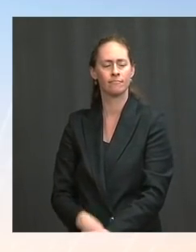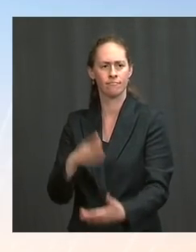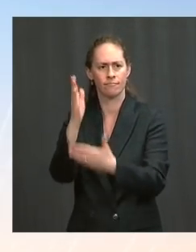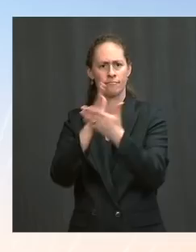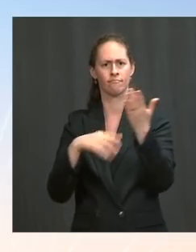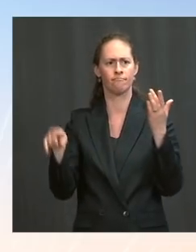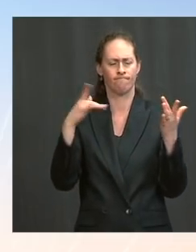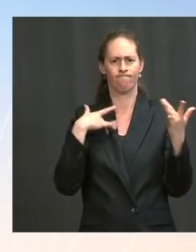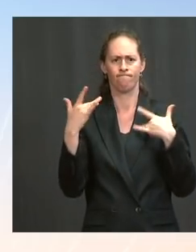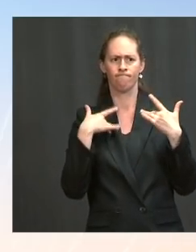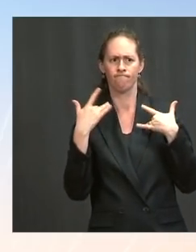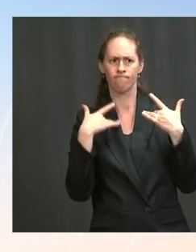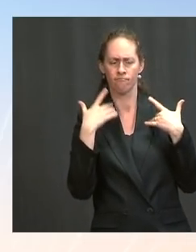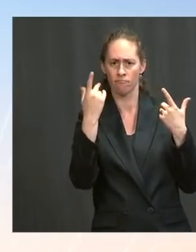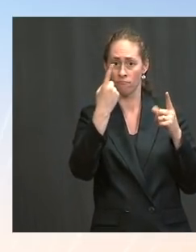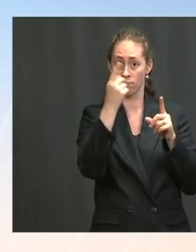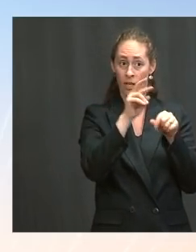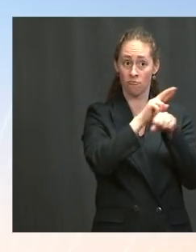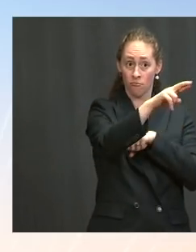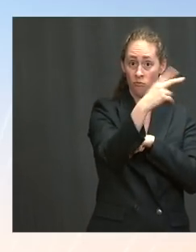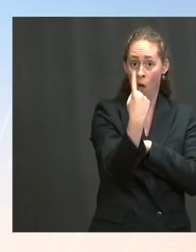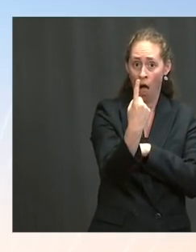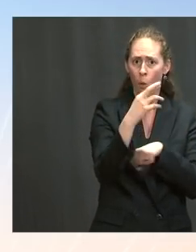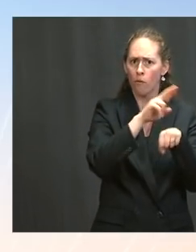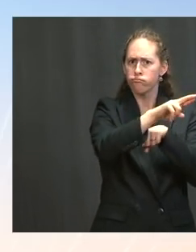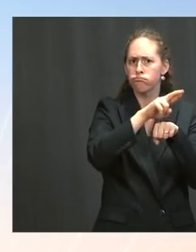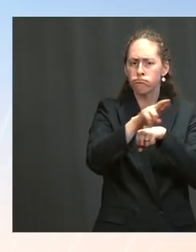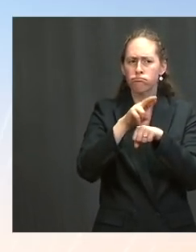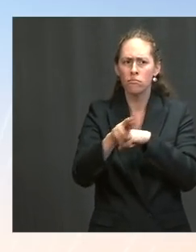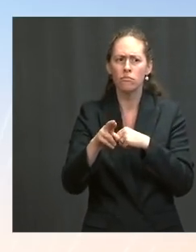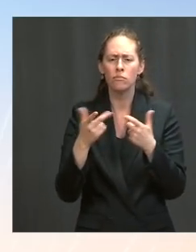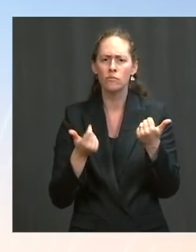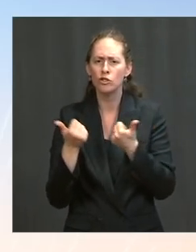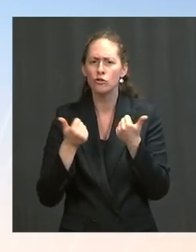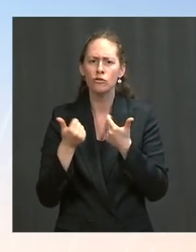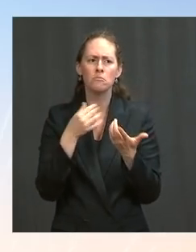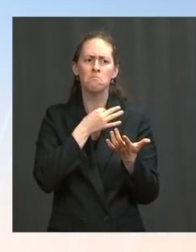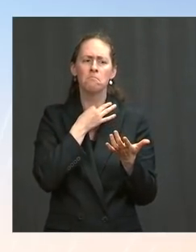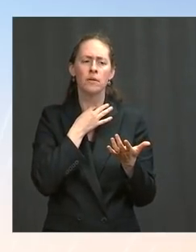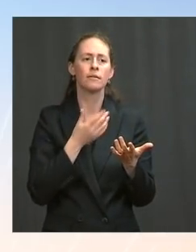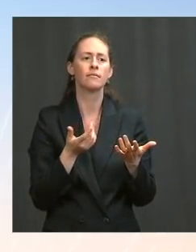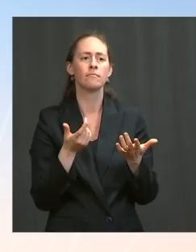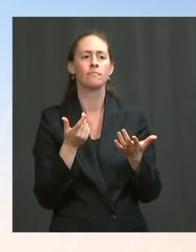these UAVs were used against American troops. But that begs the larger question